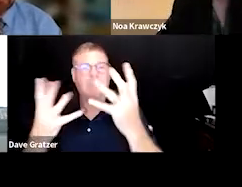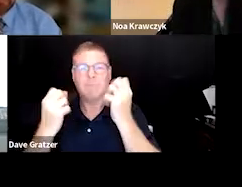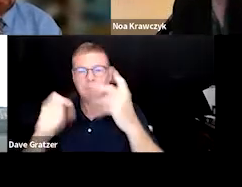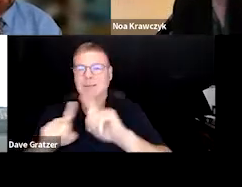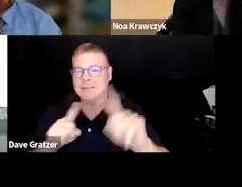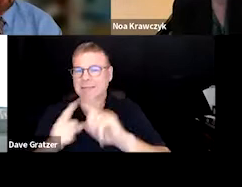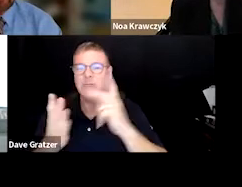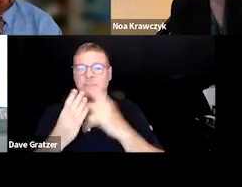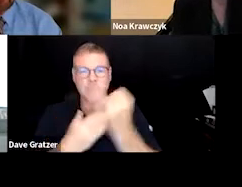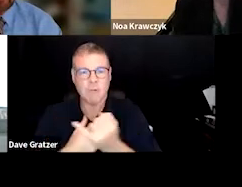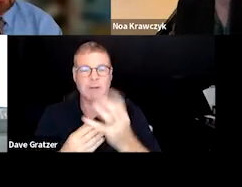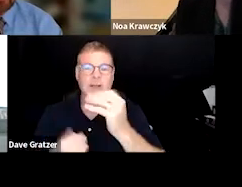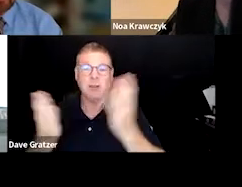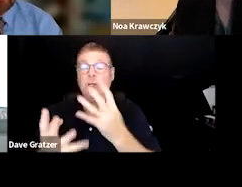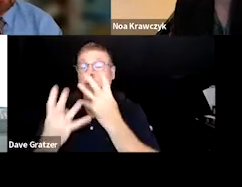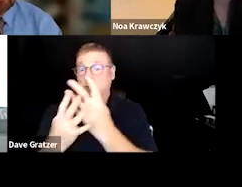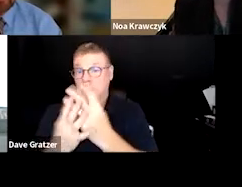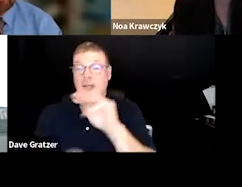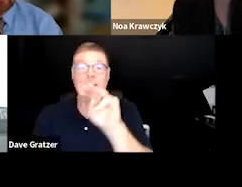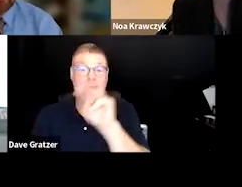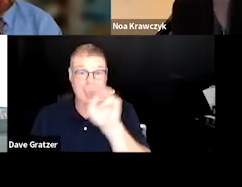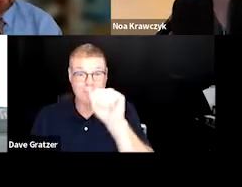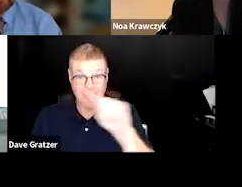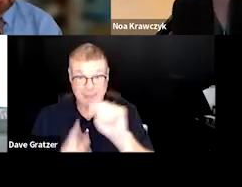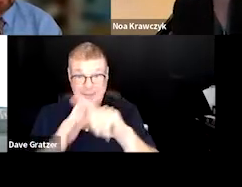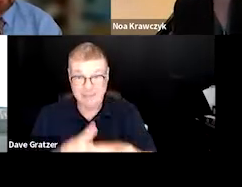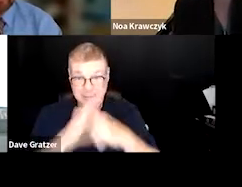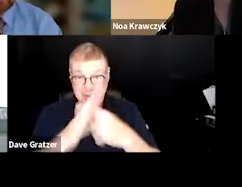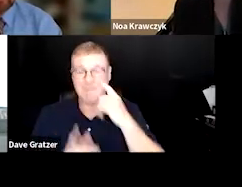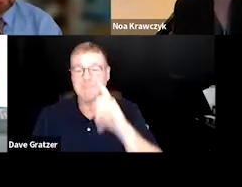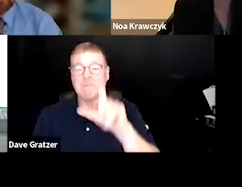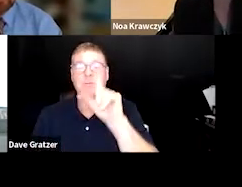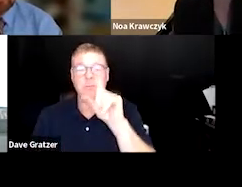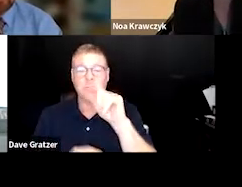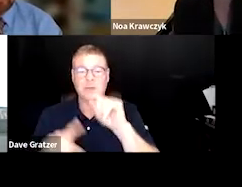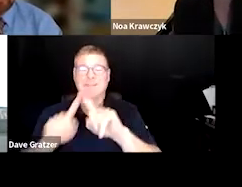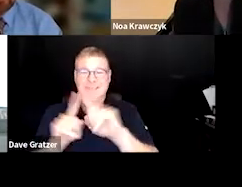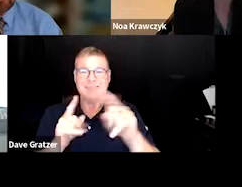including the jail MAT initiative for New Jersey's 20 jails. Next slide, please.